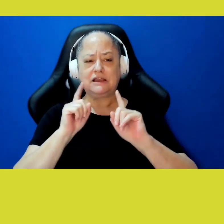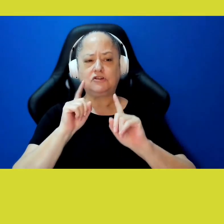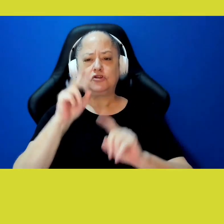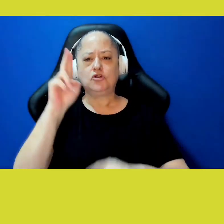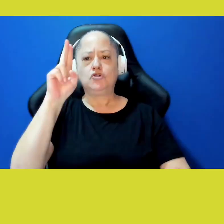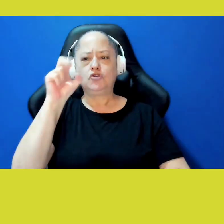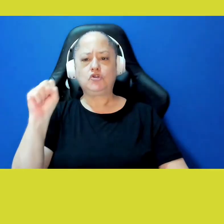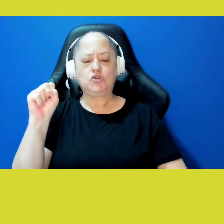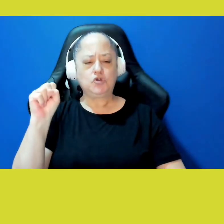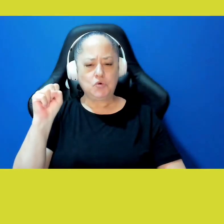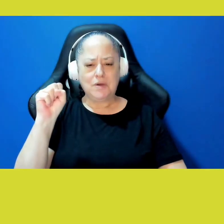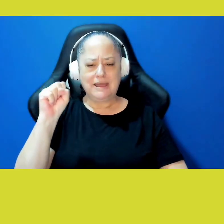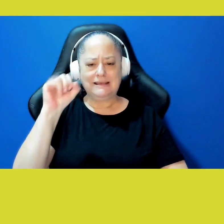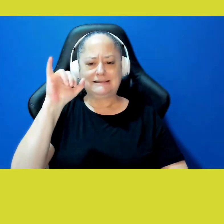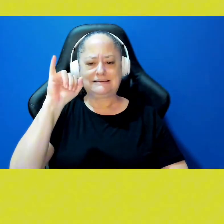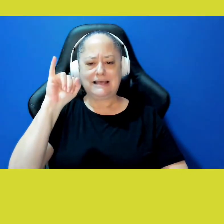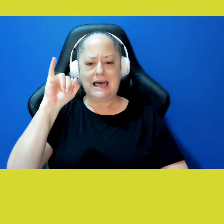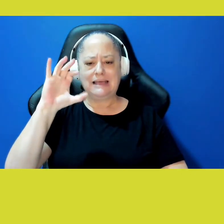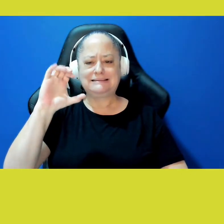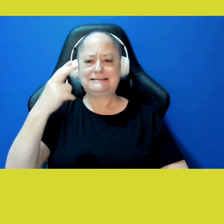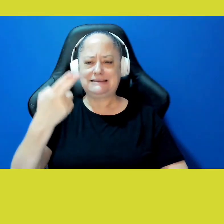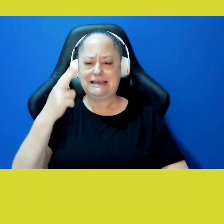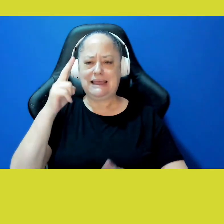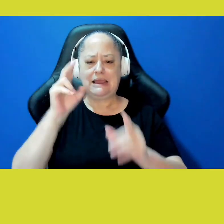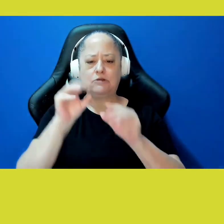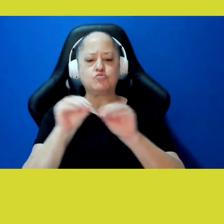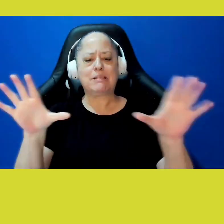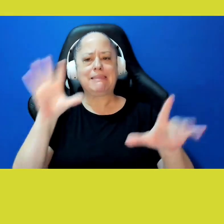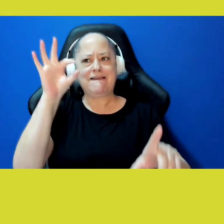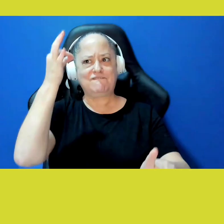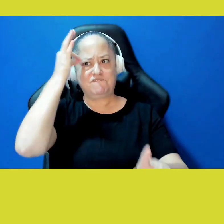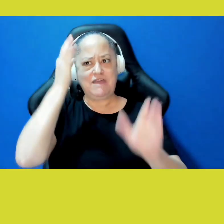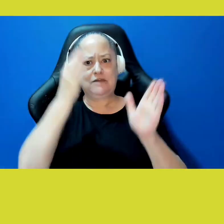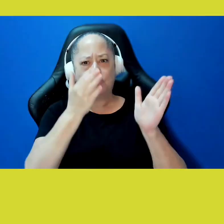released its first ever federal plan which was heavily